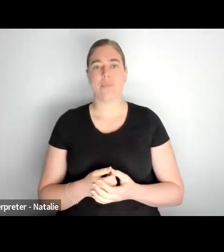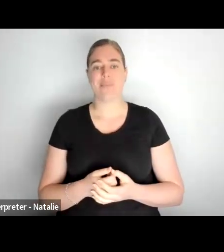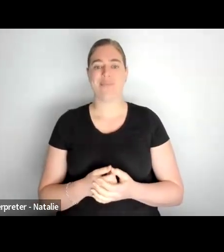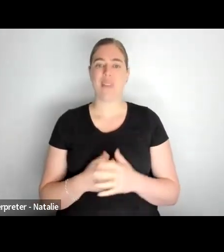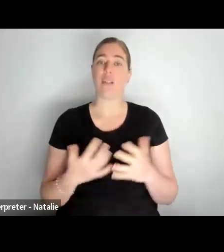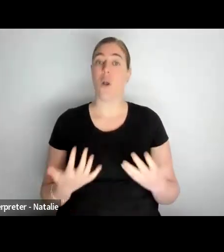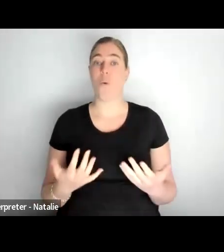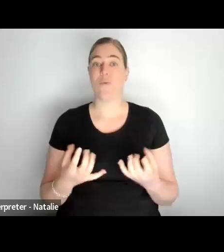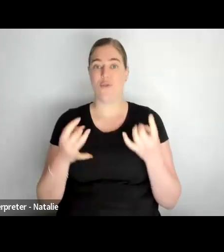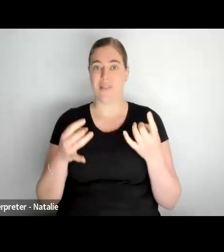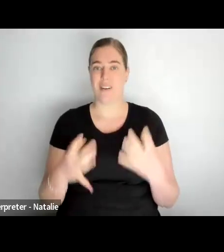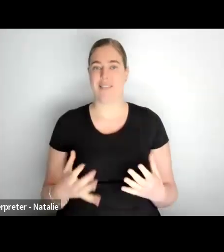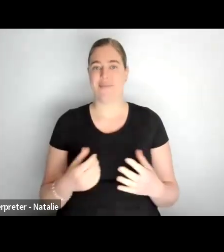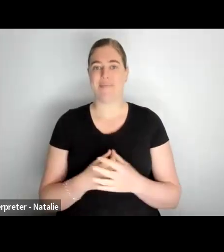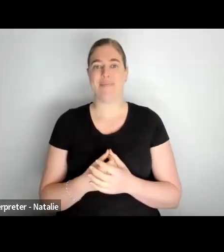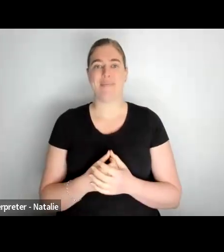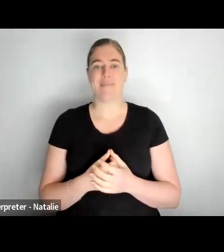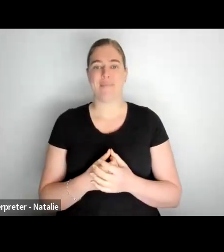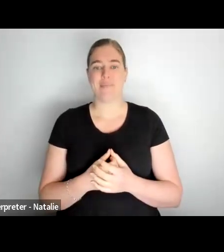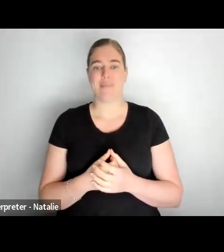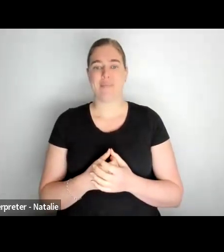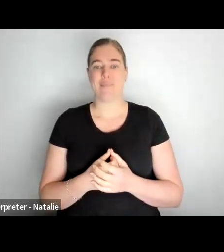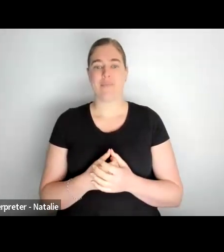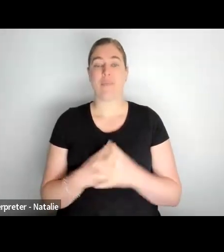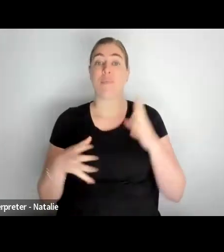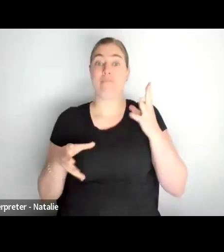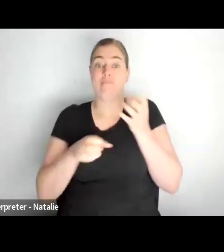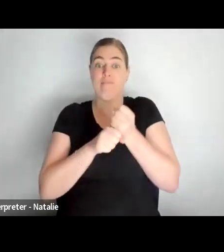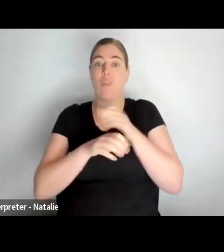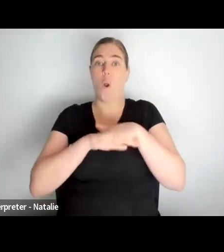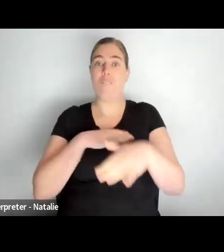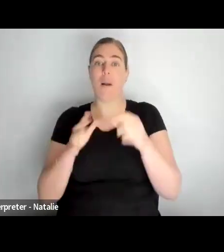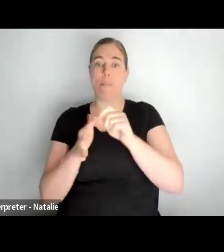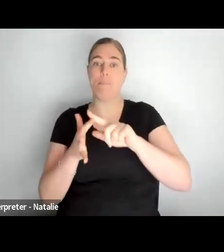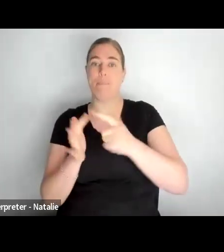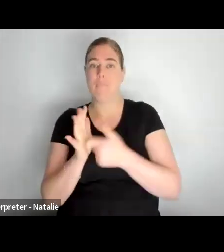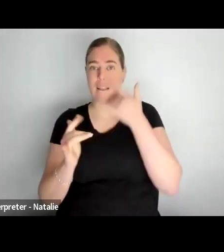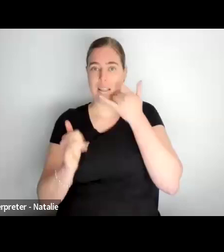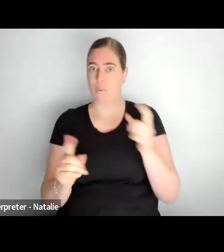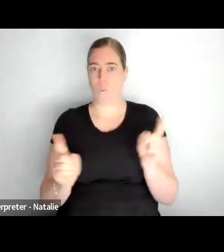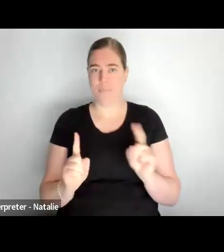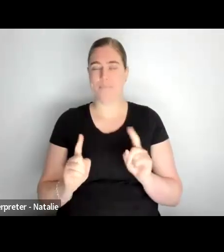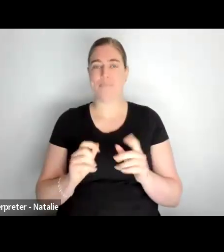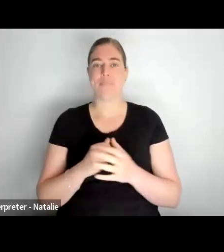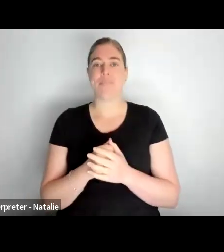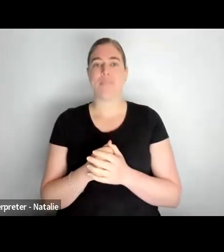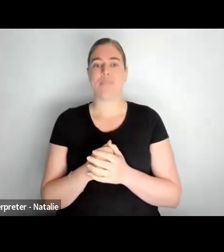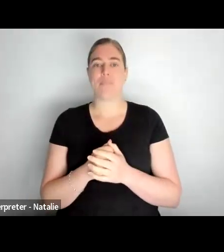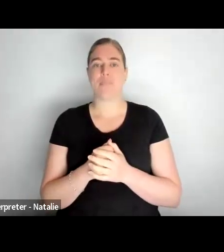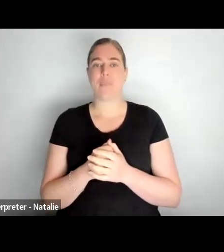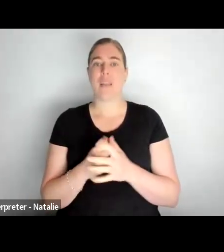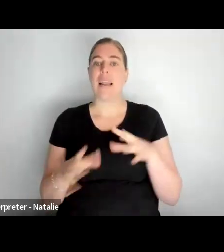To start with an overview of what peer assessment is. It involves people from